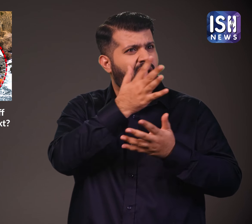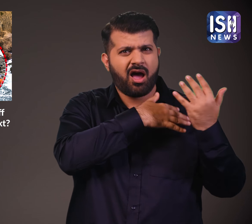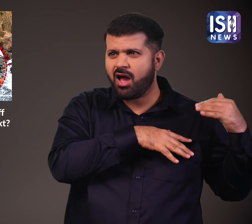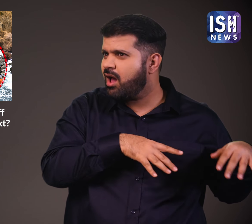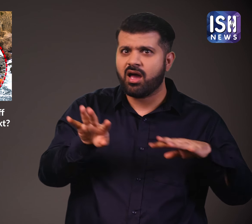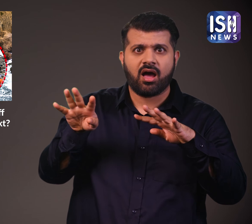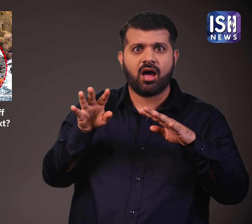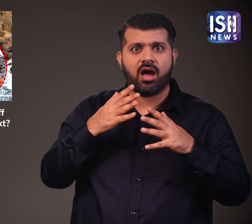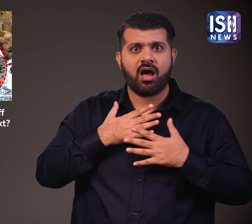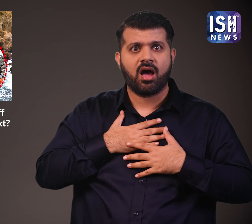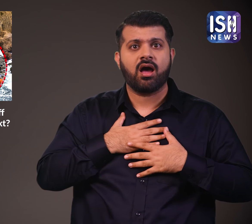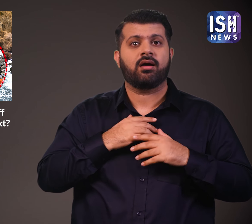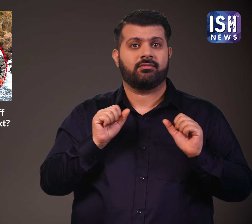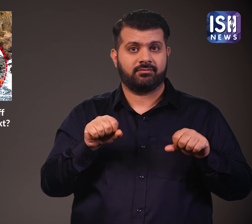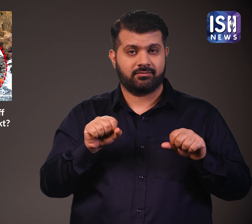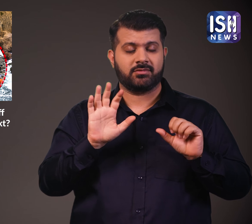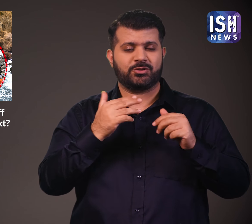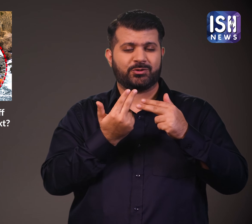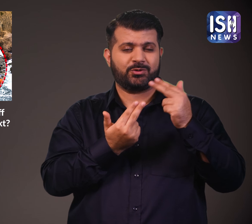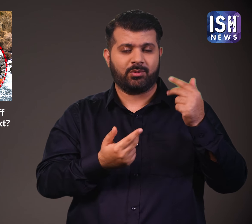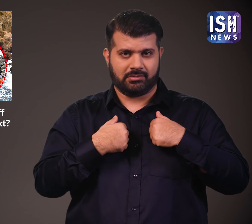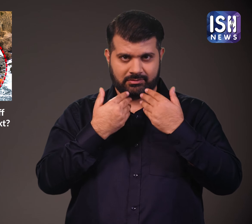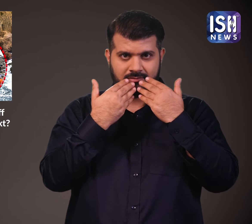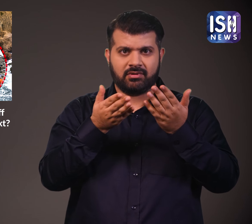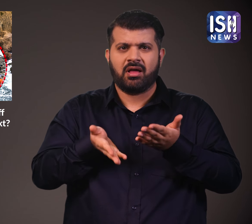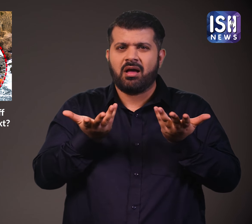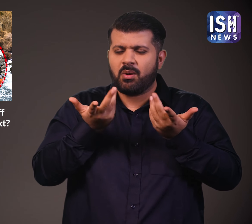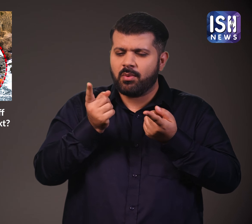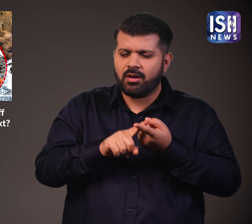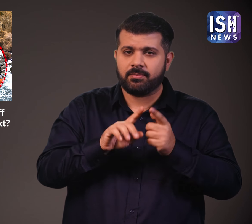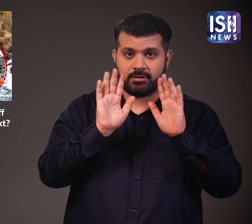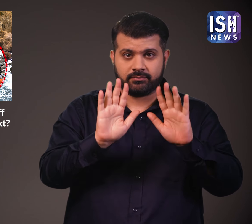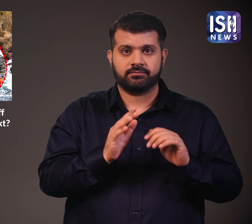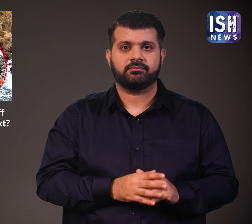The decision sparked a major debate. Here's what happened.